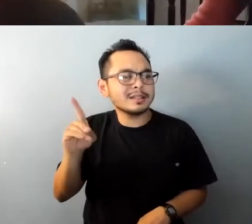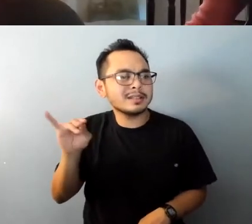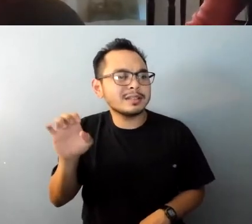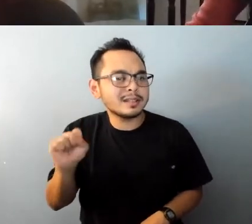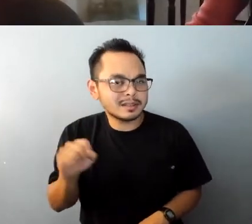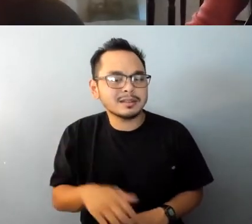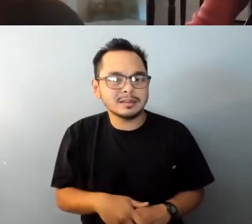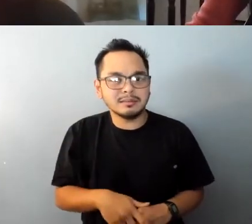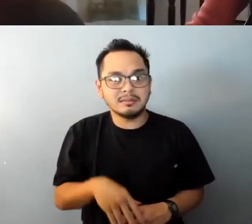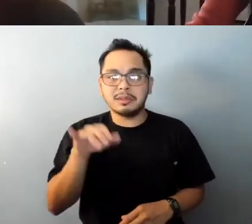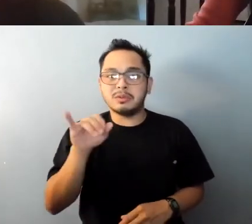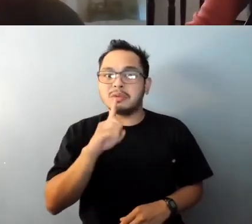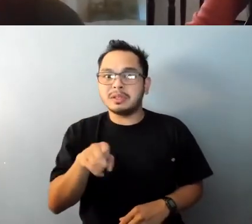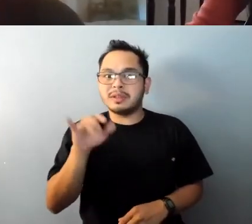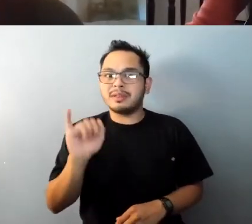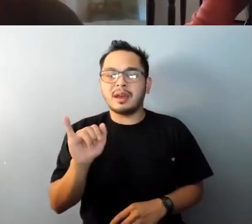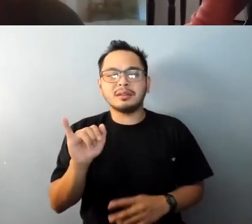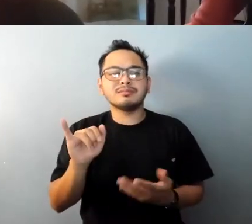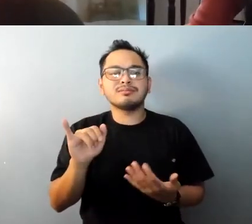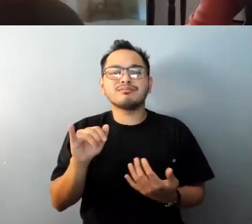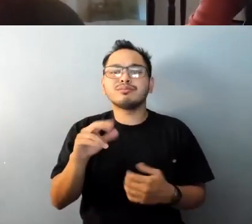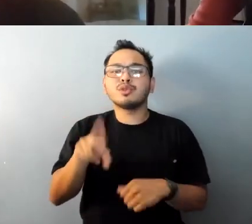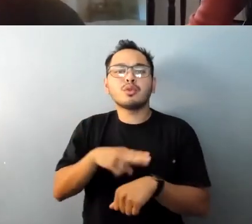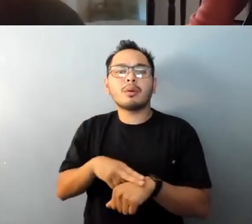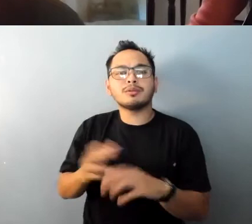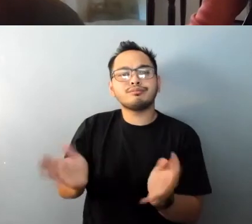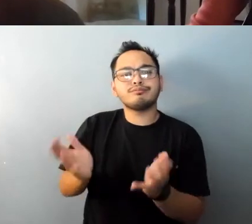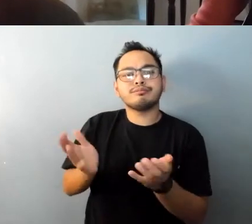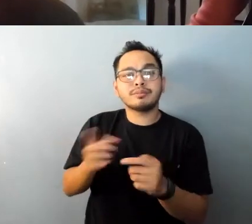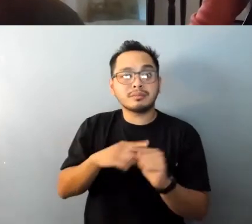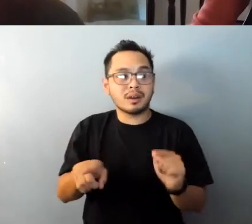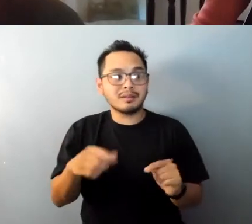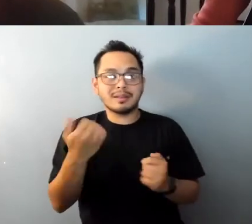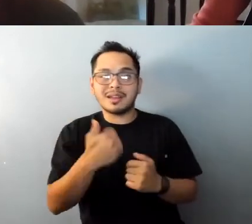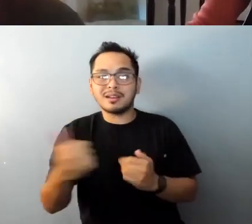And it is so casually worked in there but to a contemporary reader, he was going to